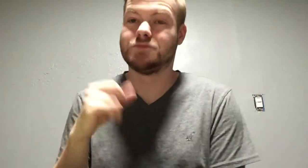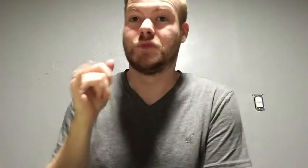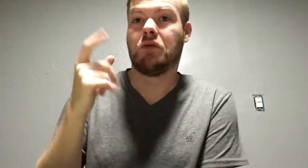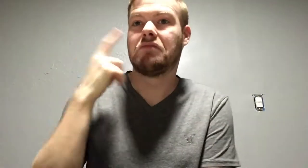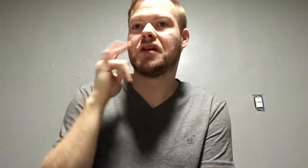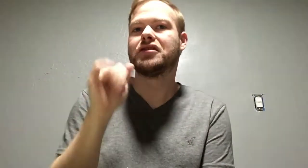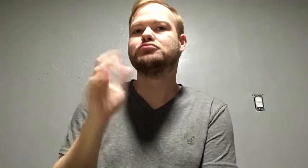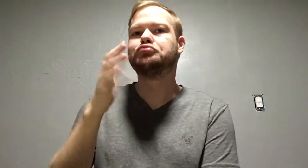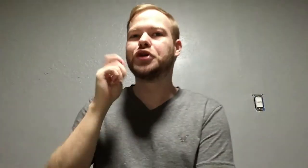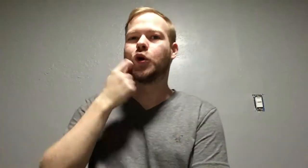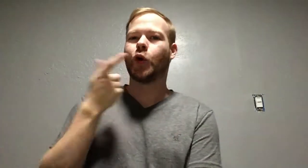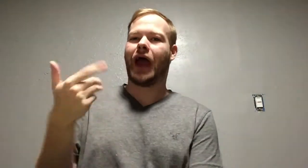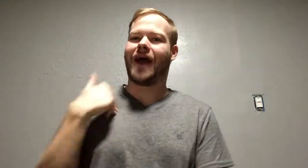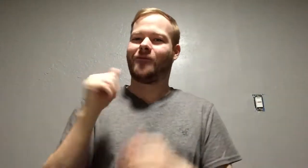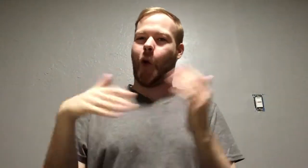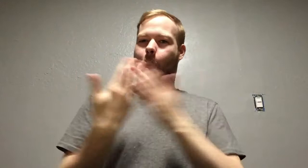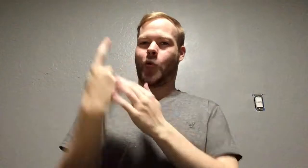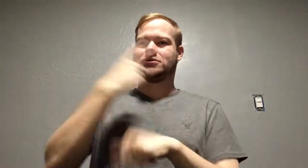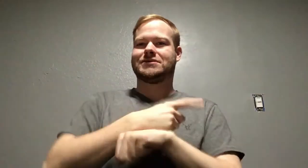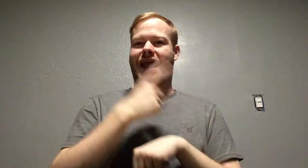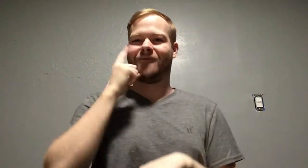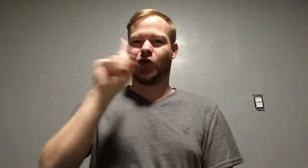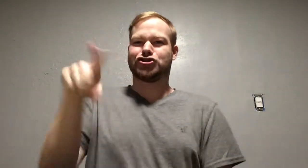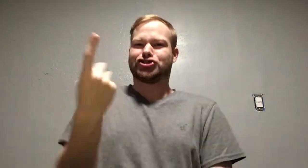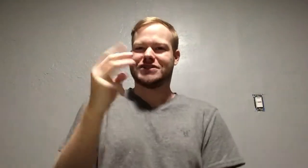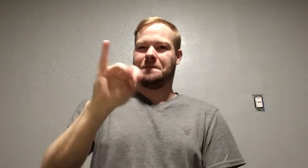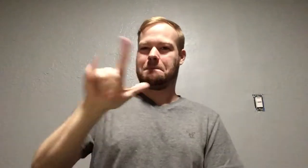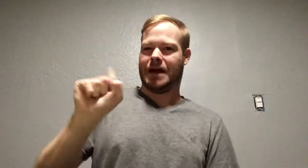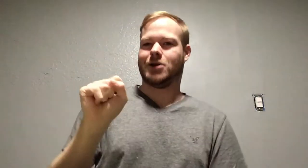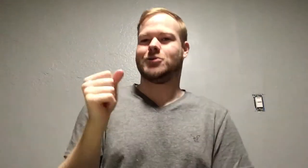So I think that's pretty cool, that they have a whole day for just mills.